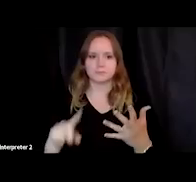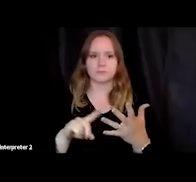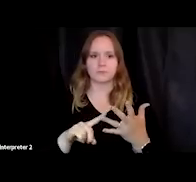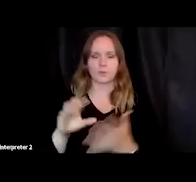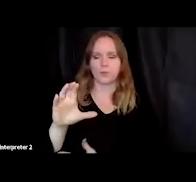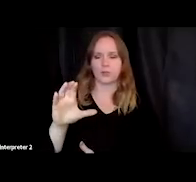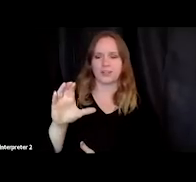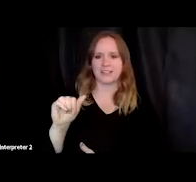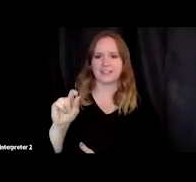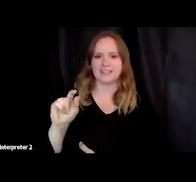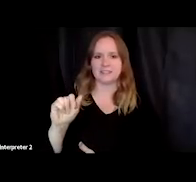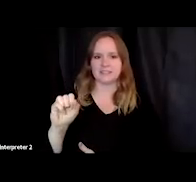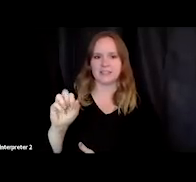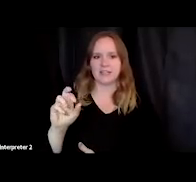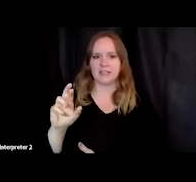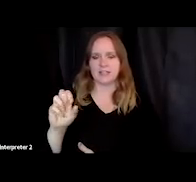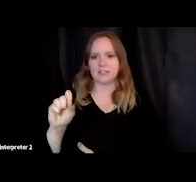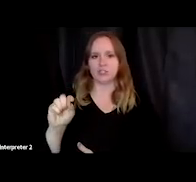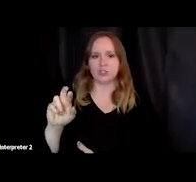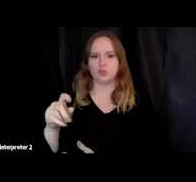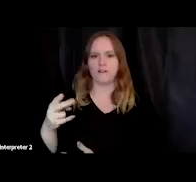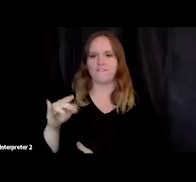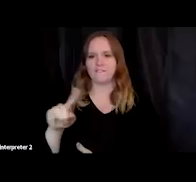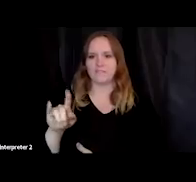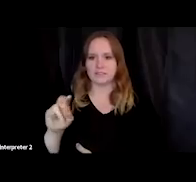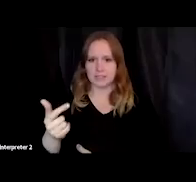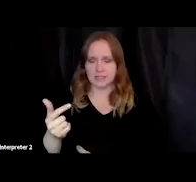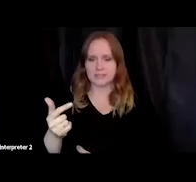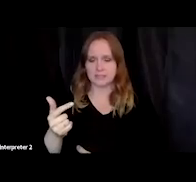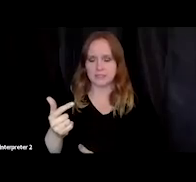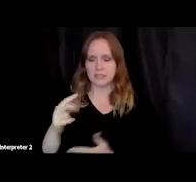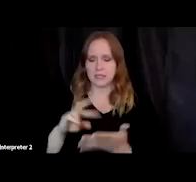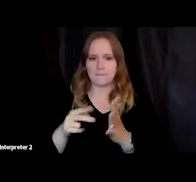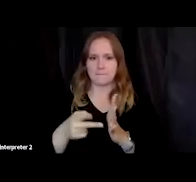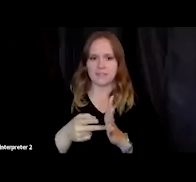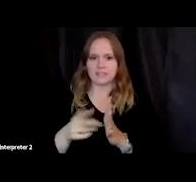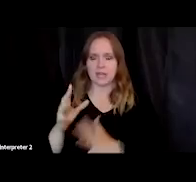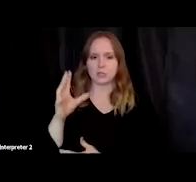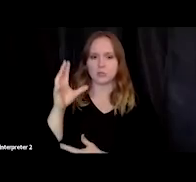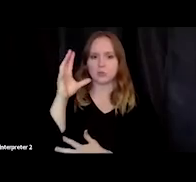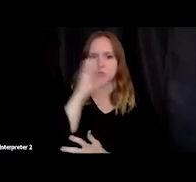So anticipating the worst possible outcome, discounting the positive.